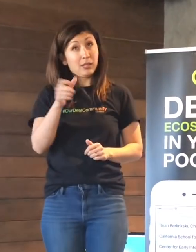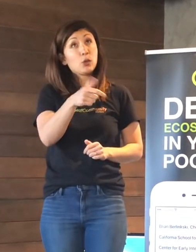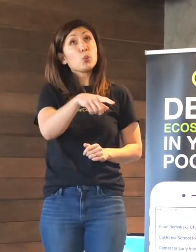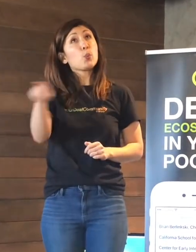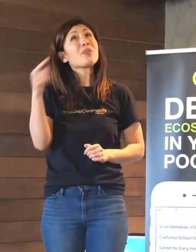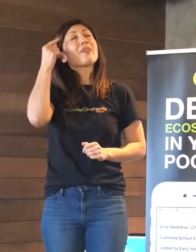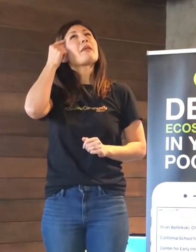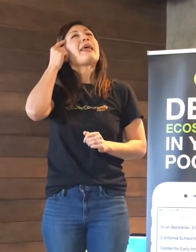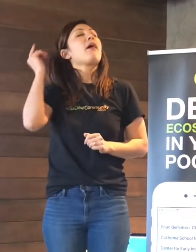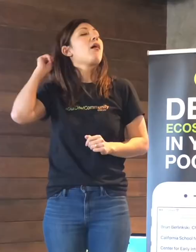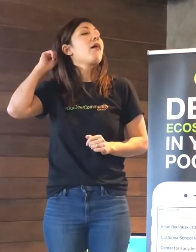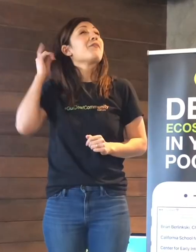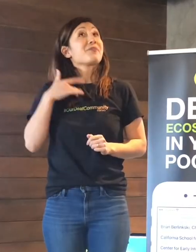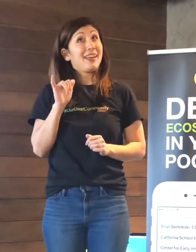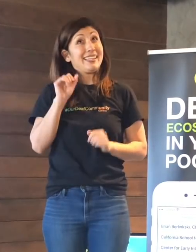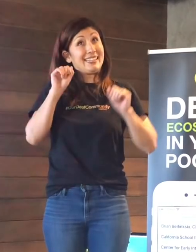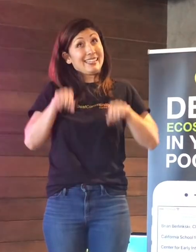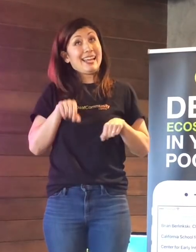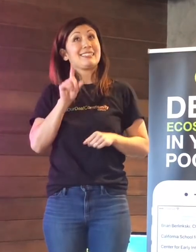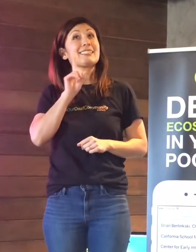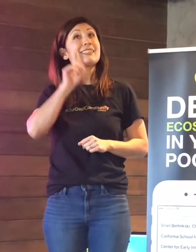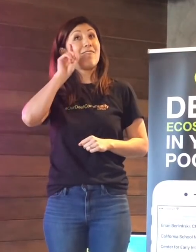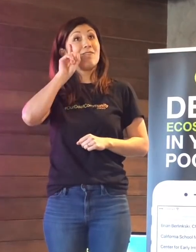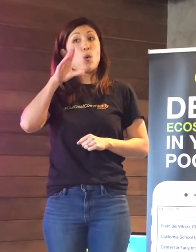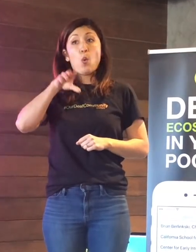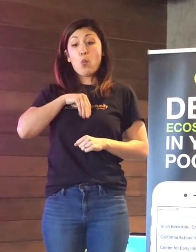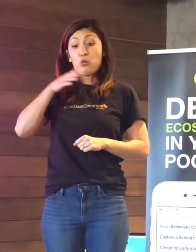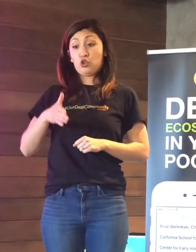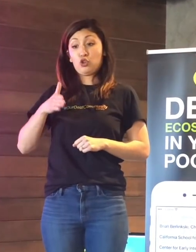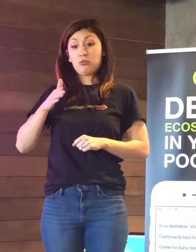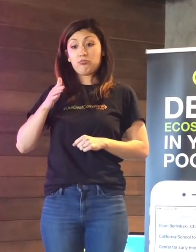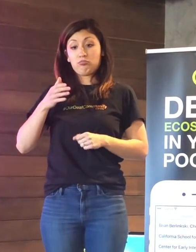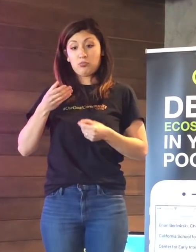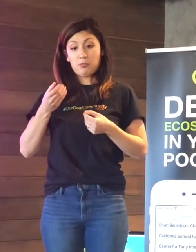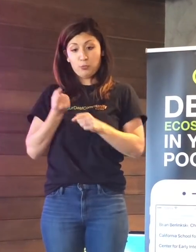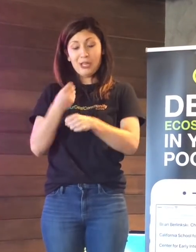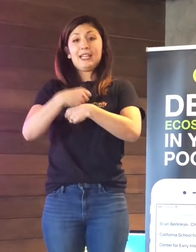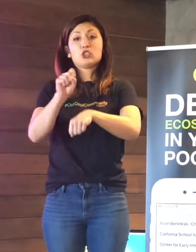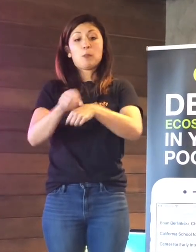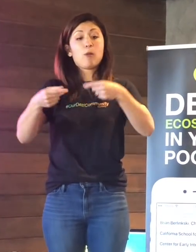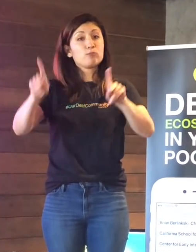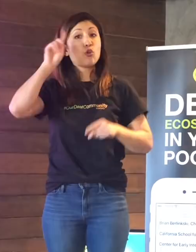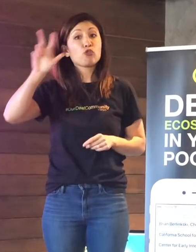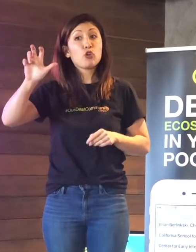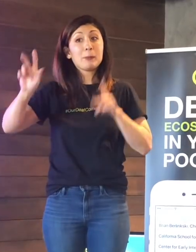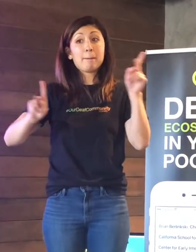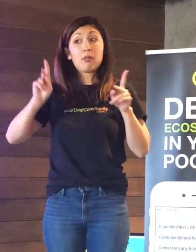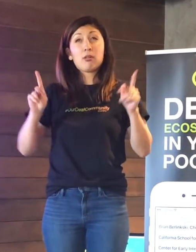If your subconscious is thinking-- "Can a Deaf owner create job opportunities for 300 people?"